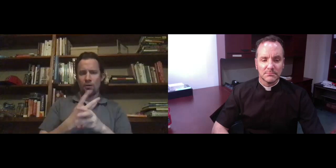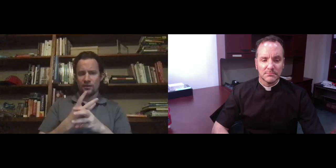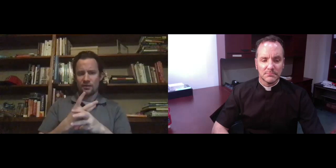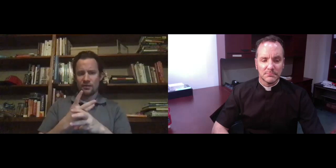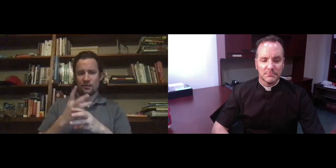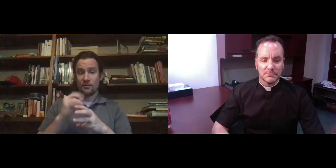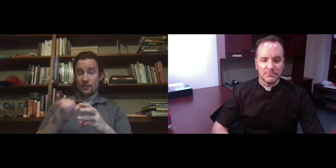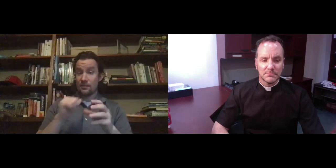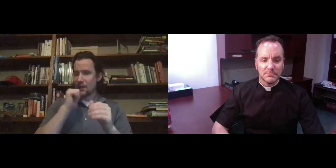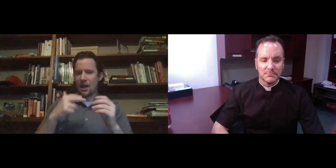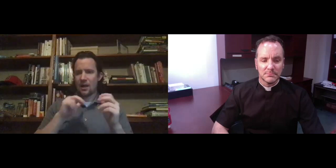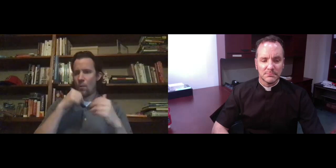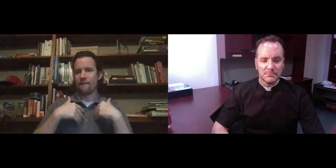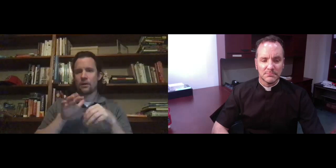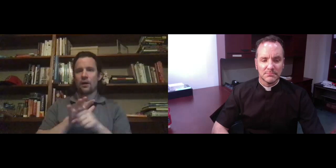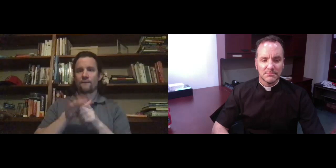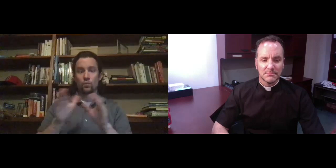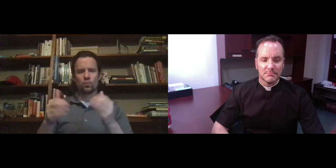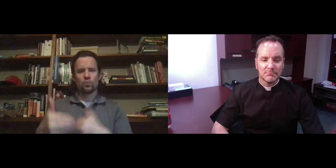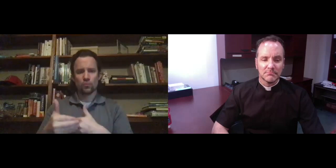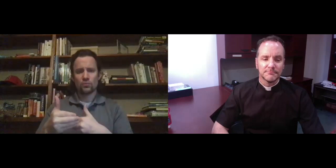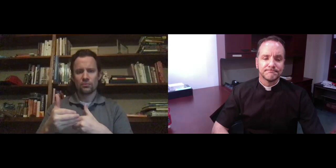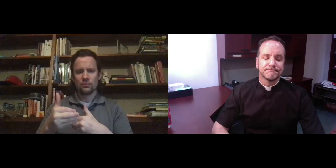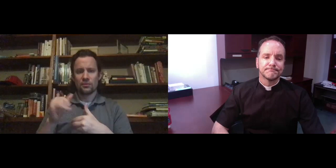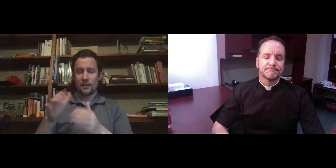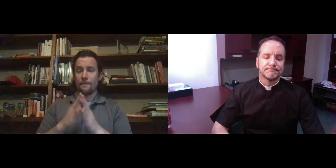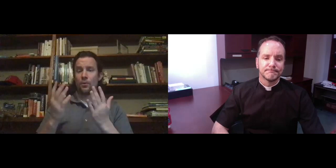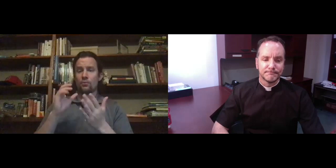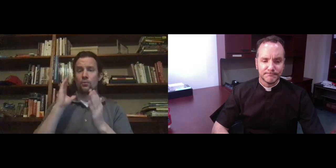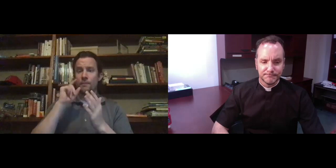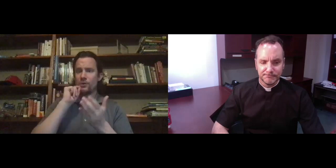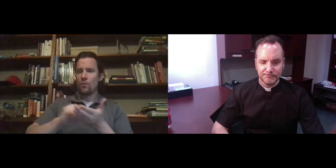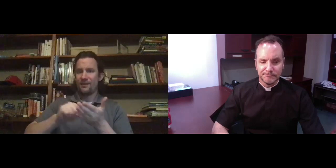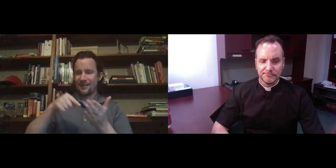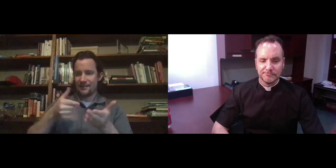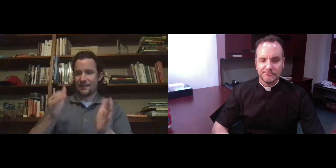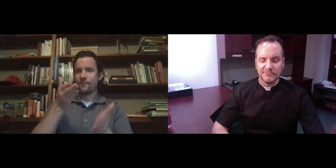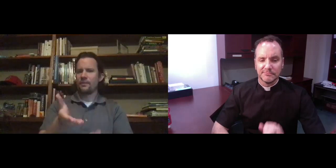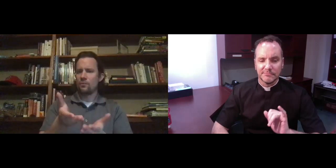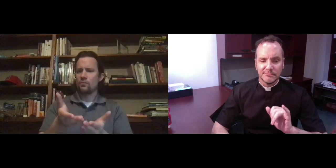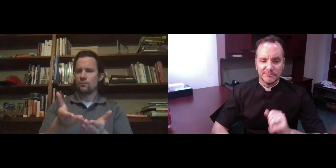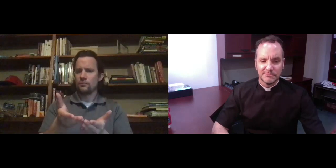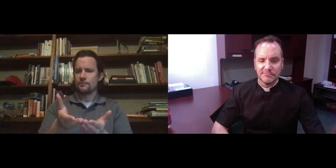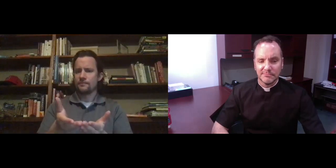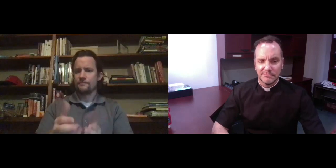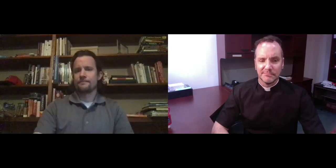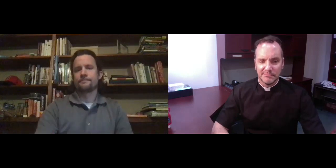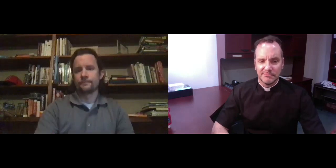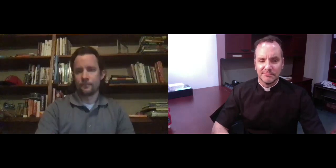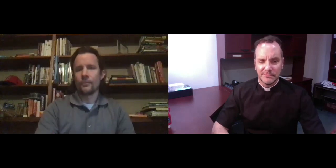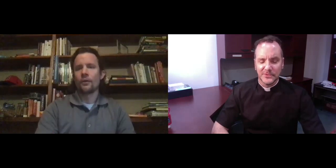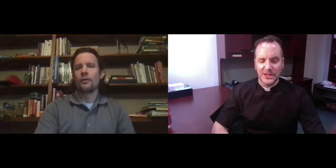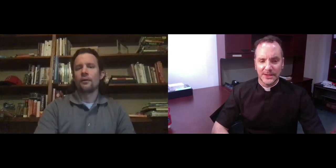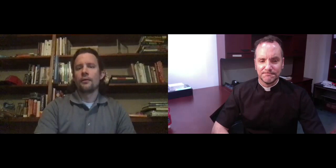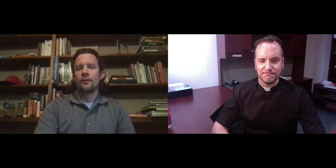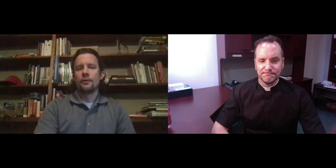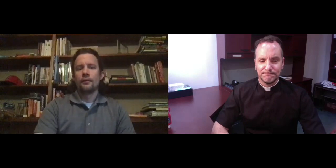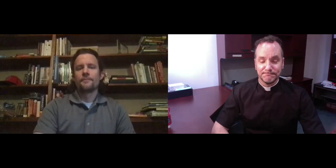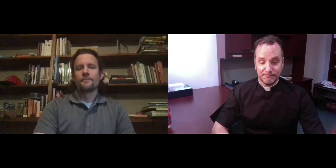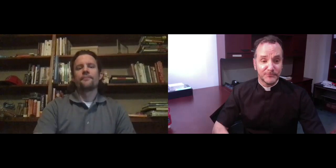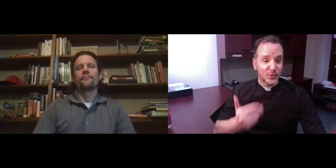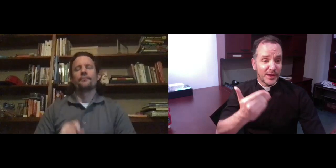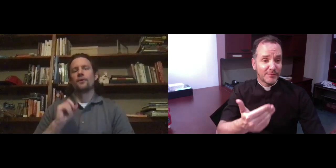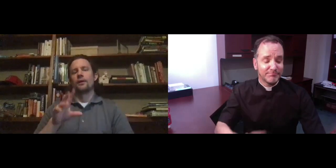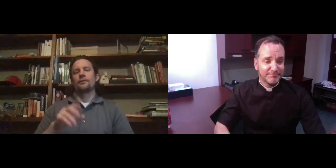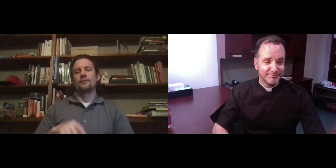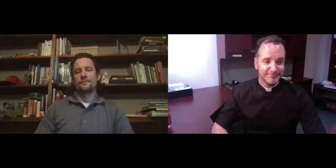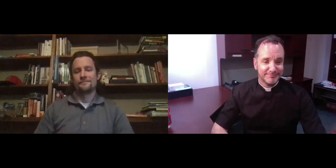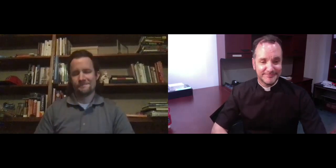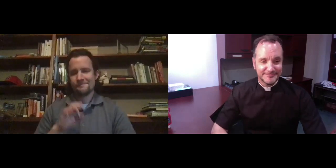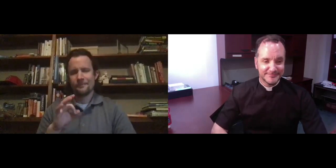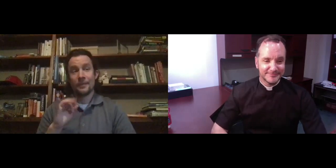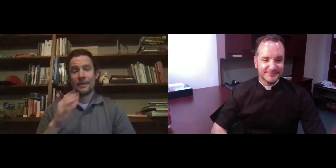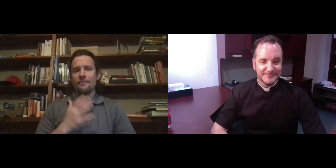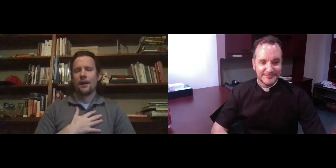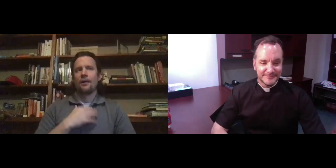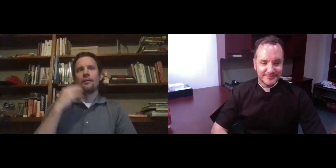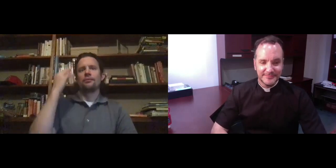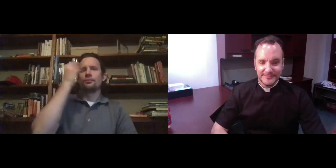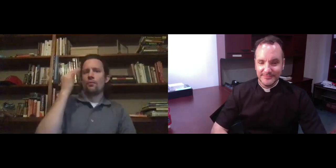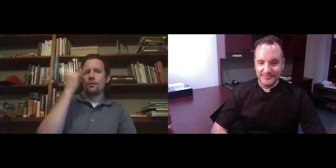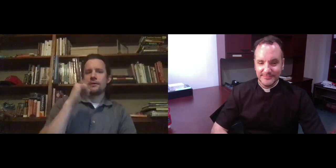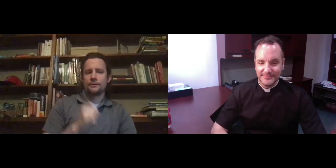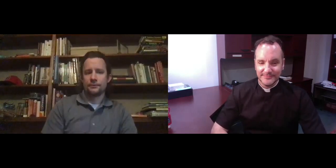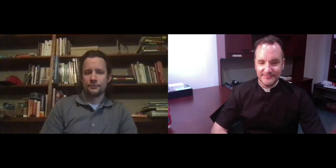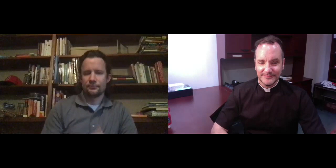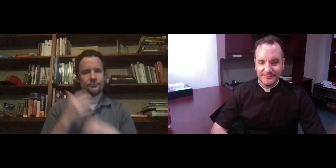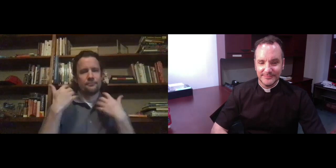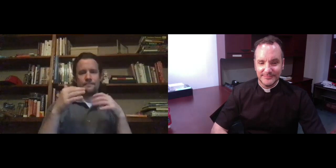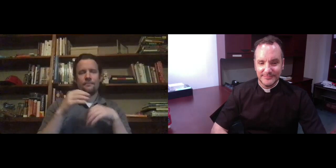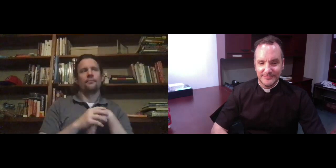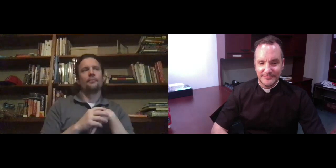I do not think the whole world would contain the books that would be written.